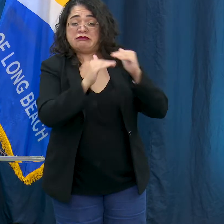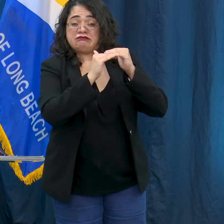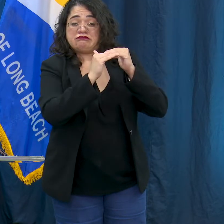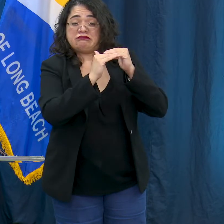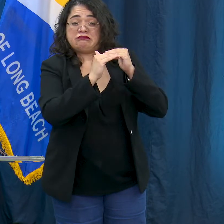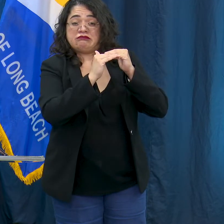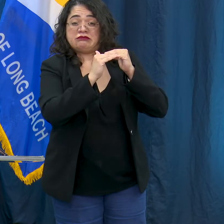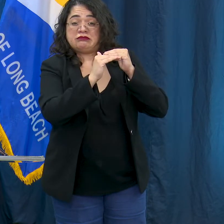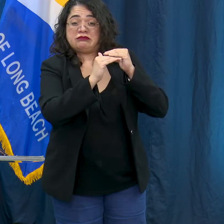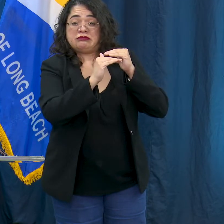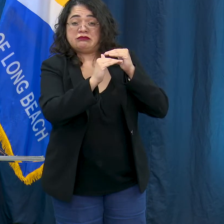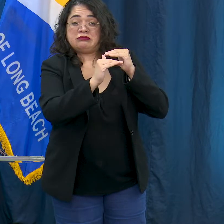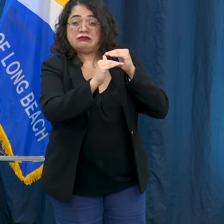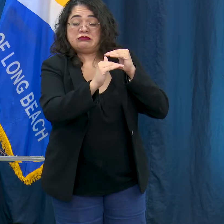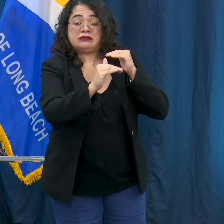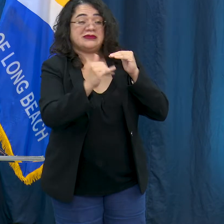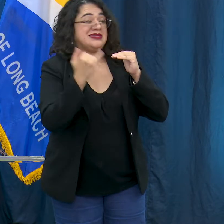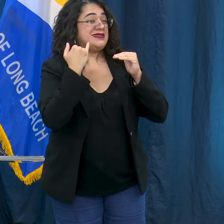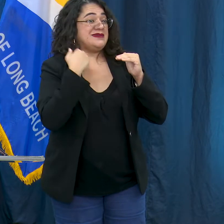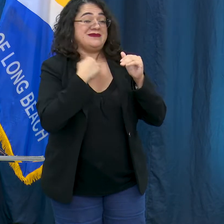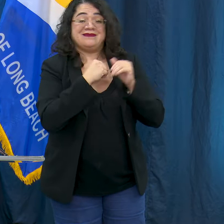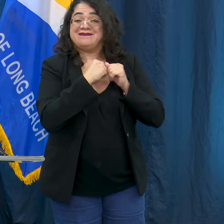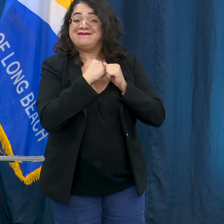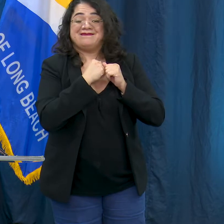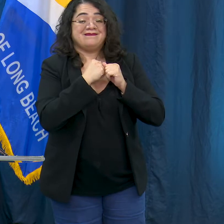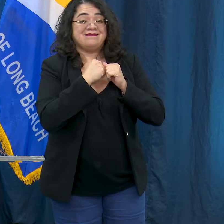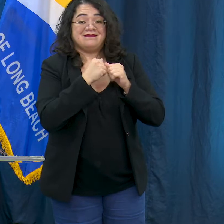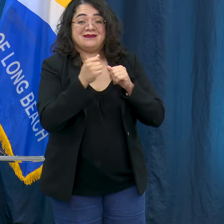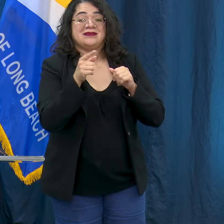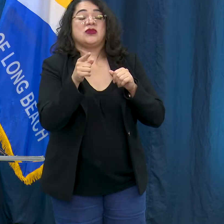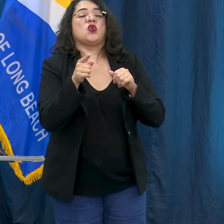is not strong enough and there's the possibility of starting to step back. Our